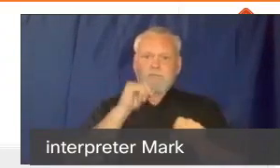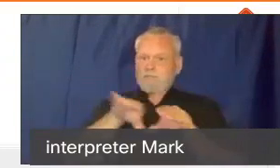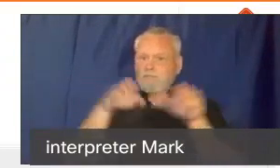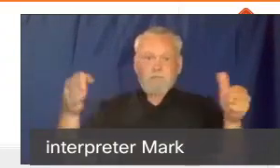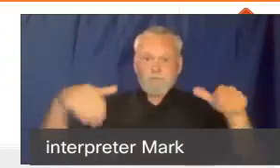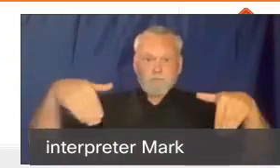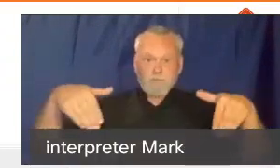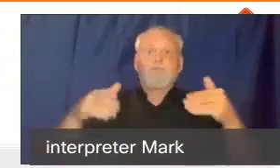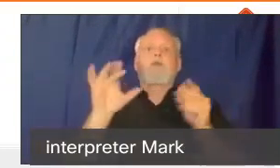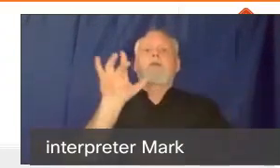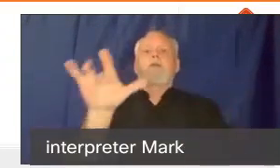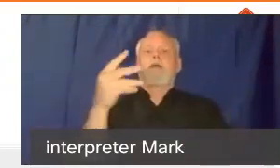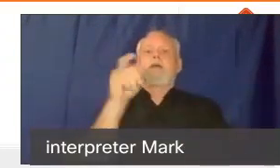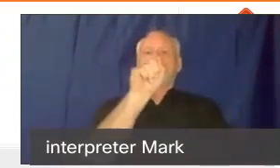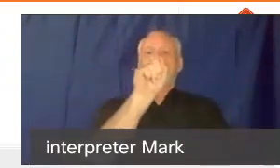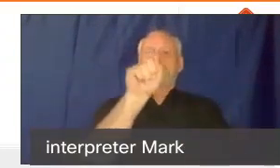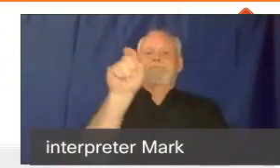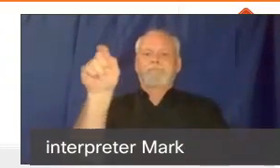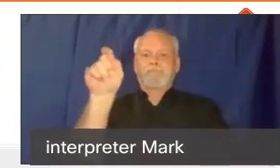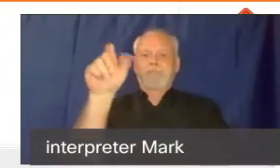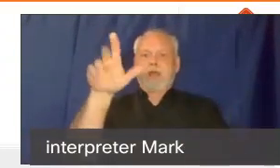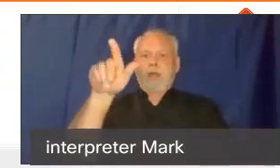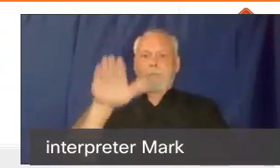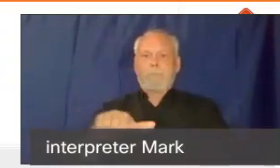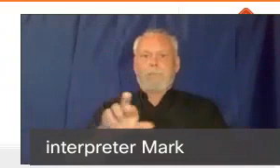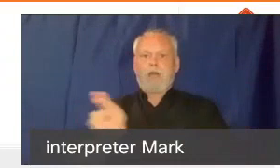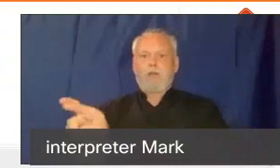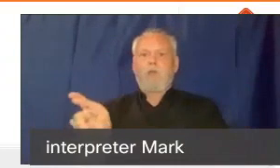Please click the 3 that icon in the bottom, right? And select Q and a.